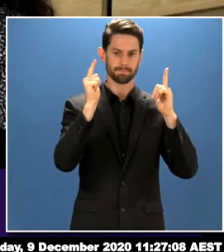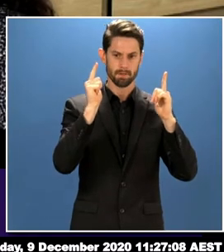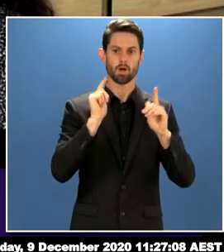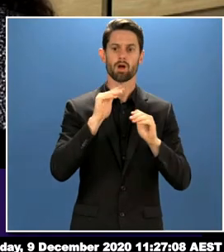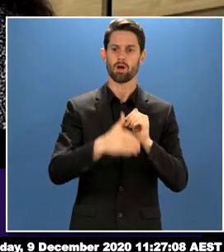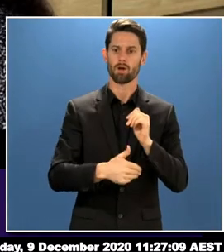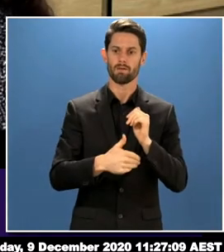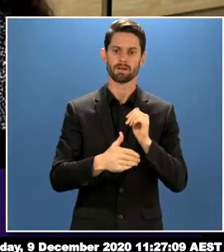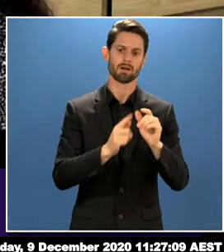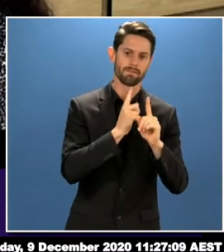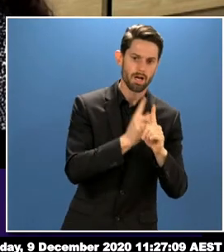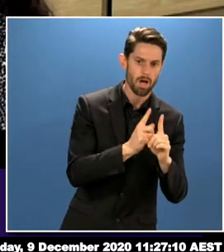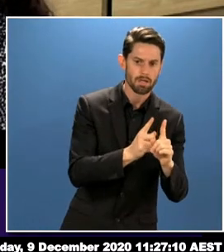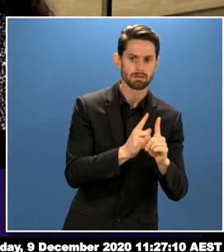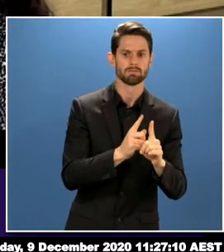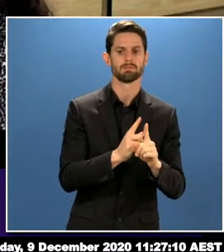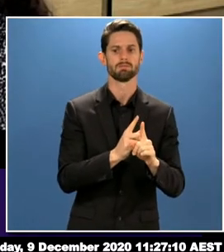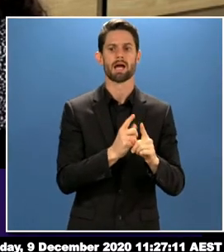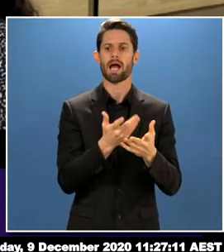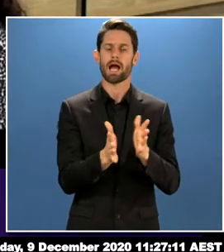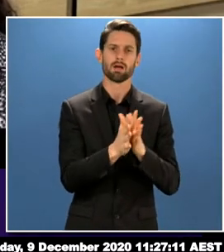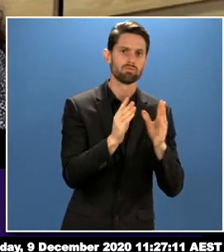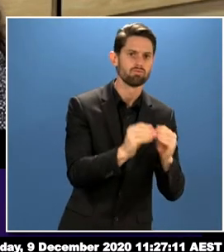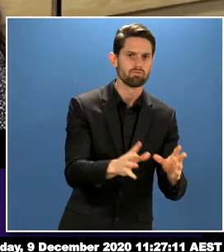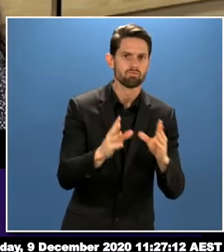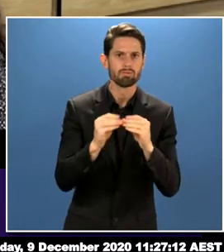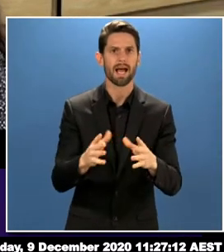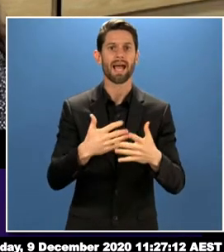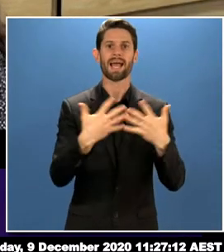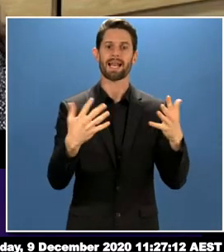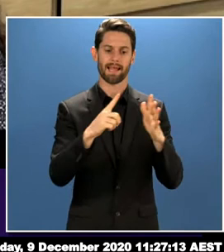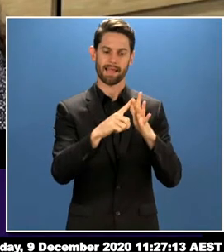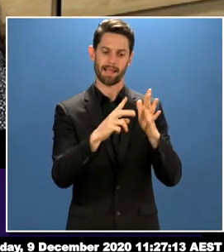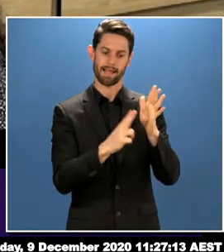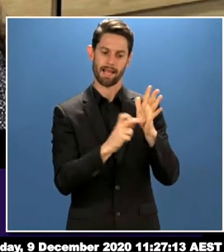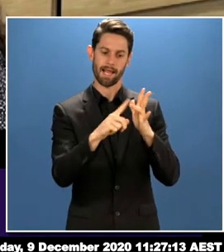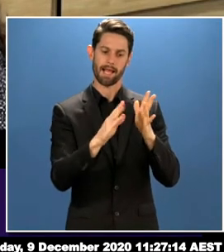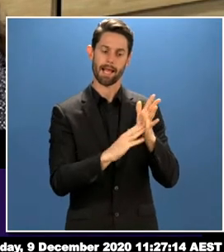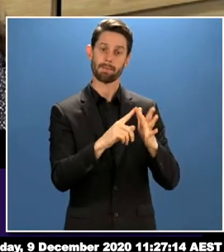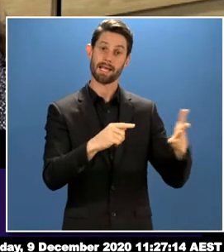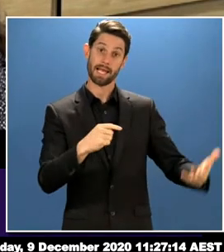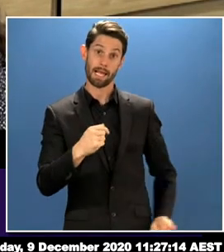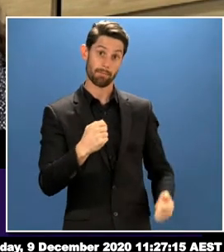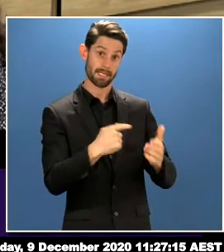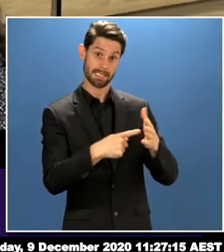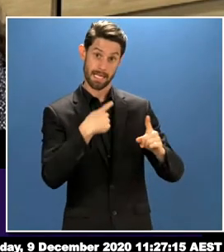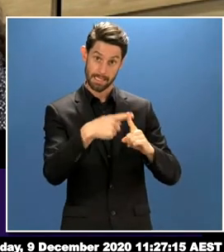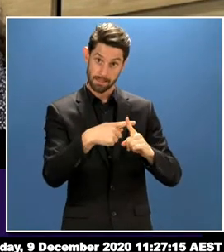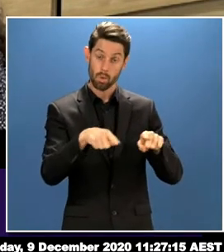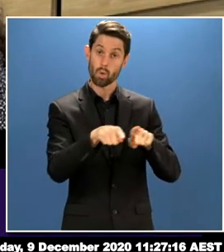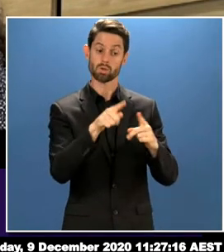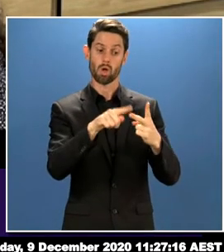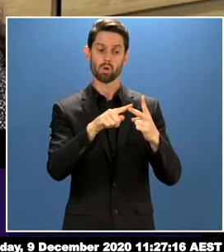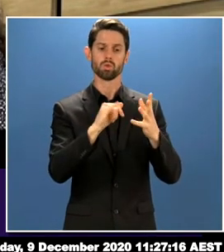associated with the income tax and superannuation systems.